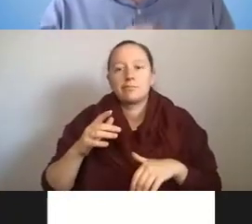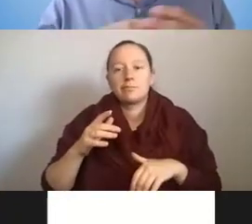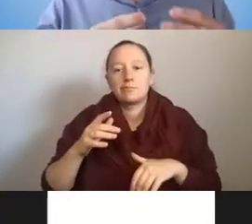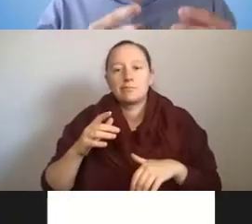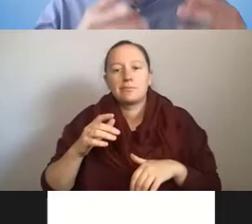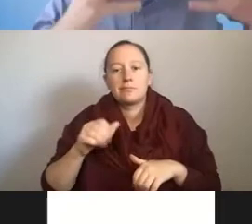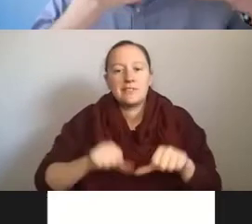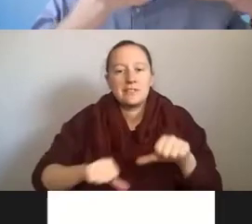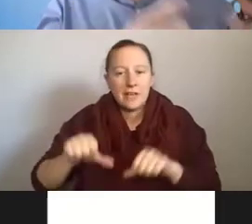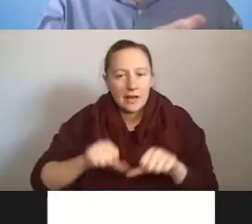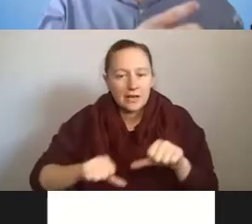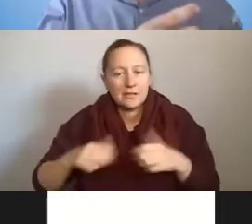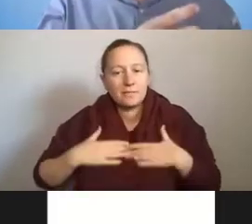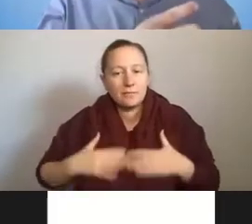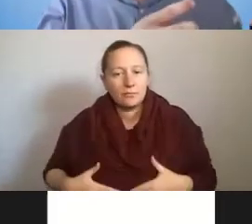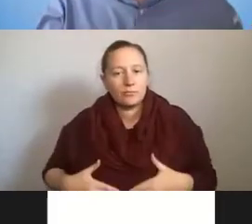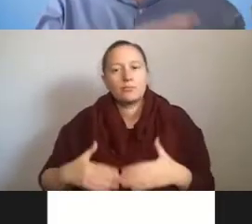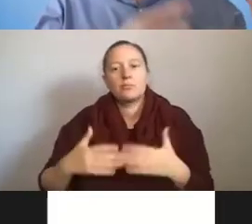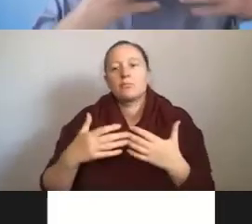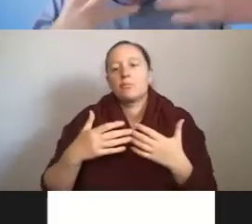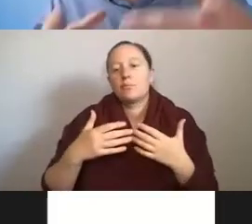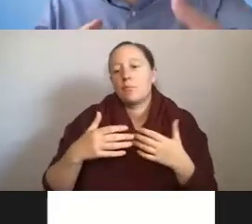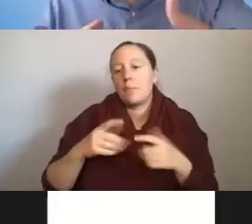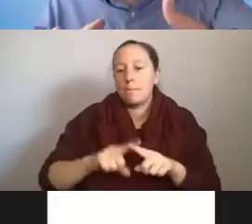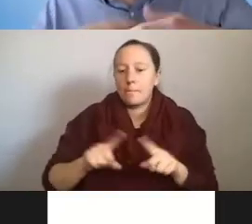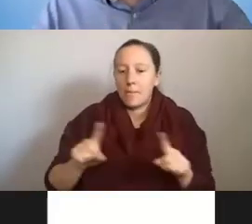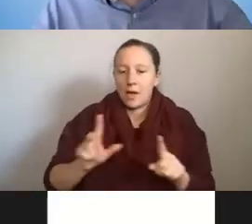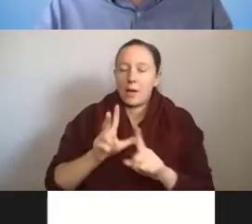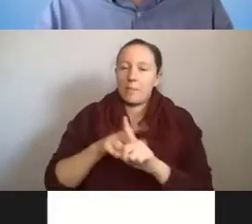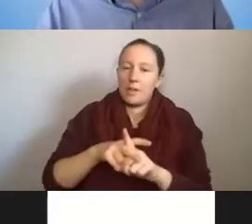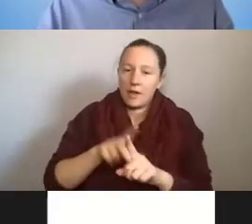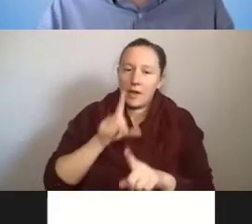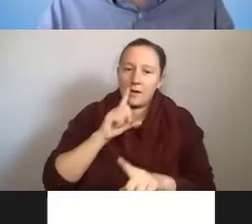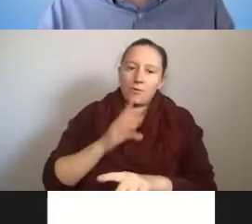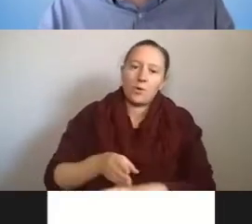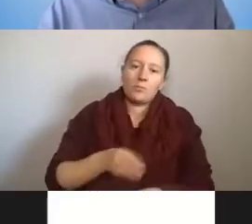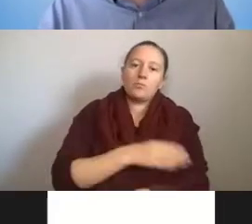but it's to apply that knowledge to improve human health and save lives.